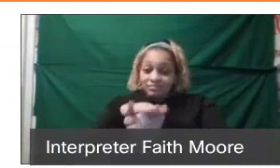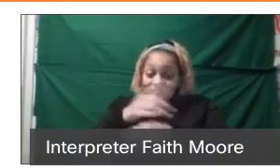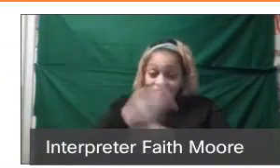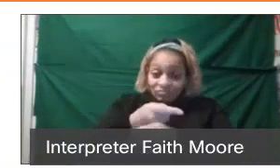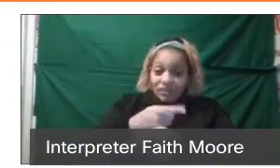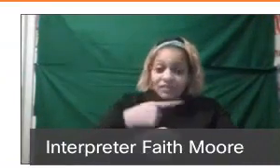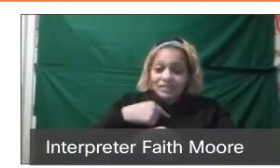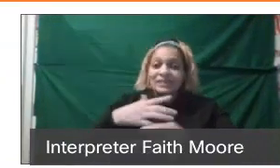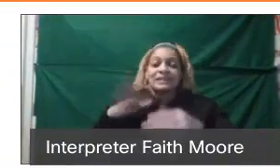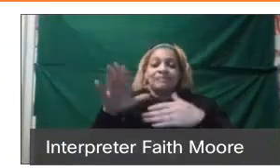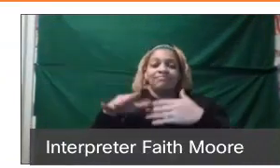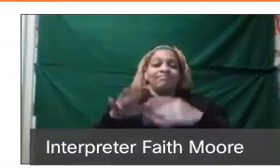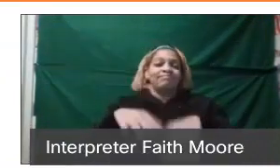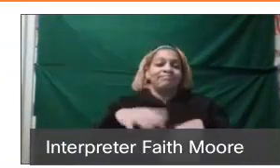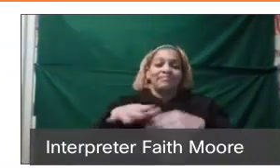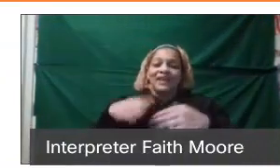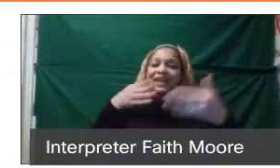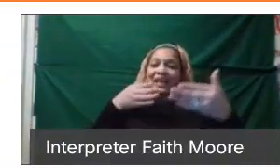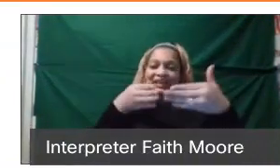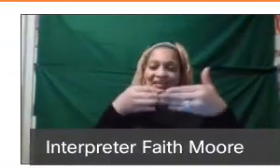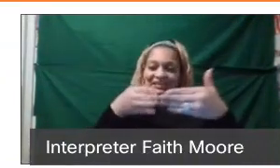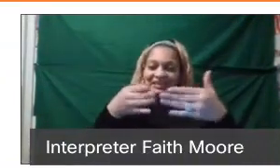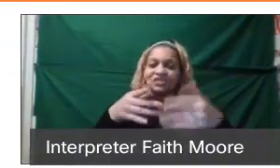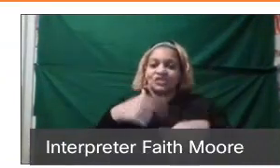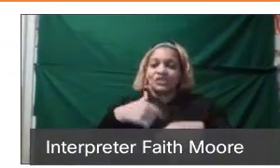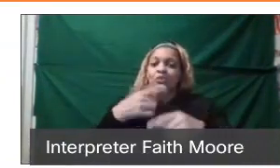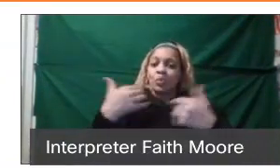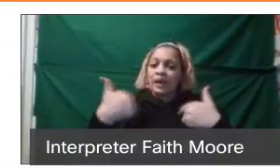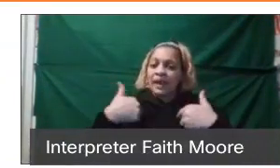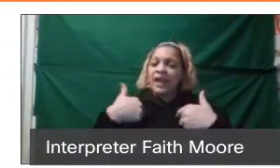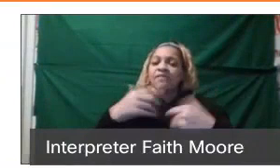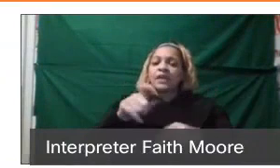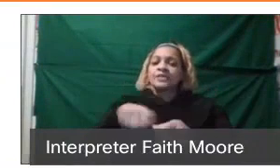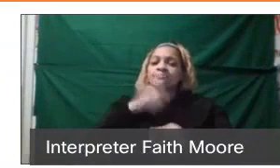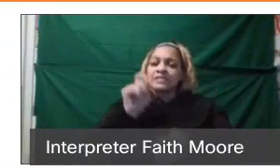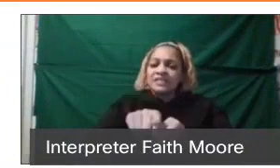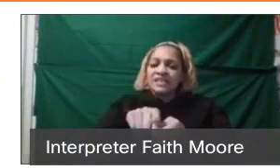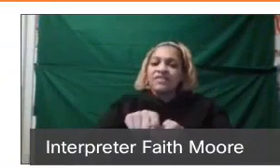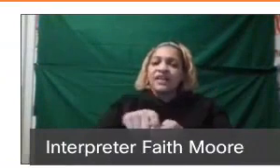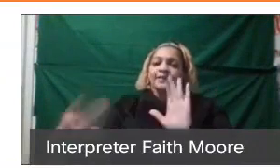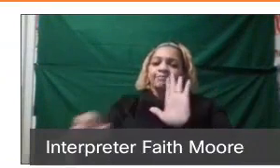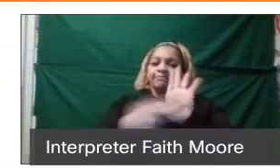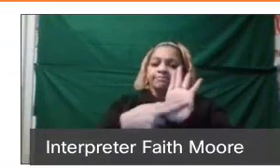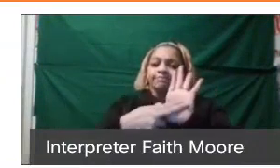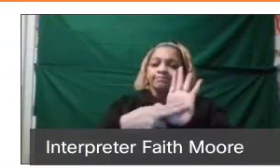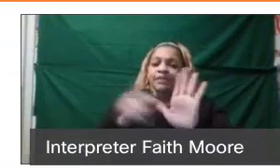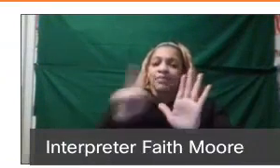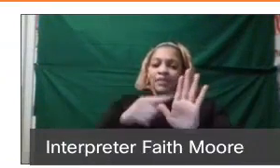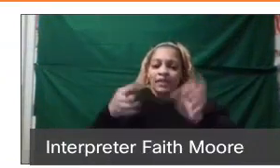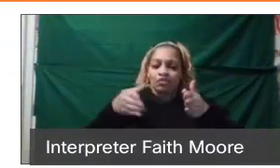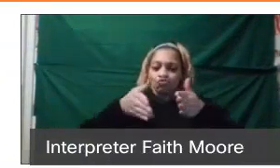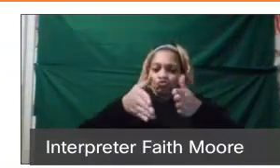On the existing condition, all eggs do have marked controlled crosswalks. So we will already have good pedestrian accessibility to the trail.